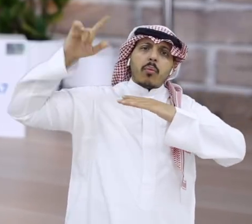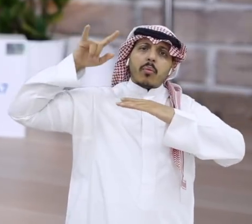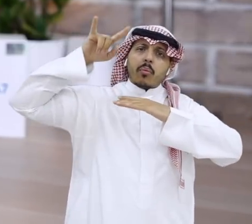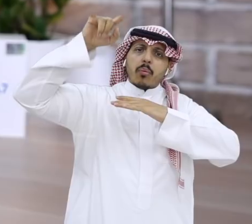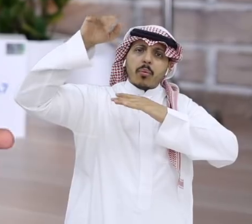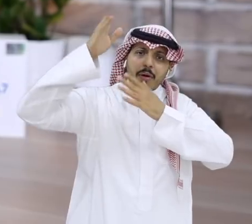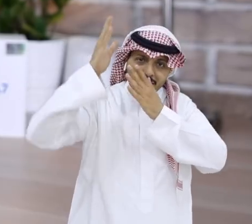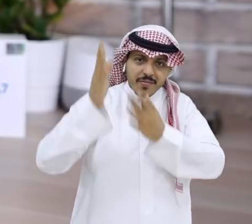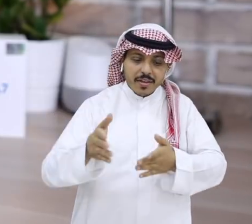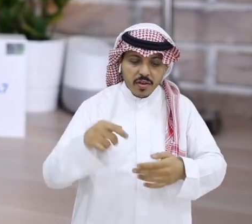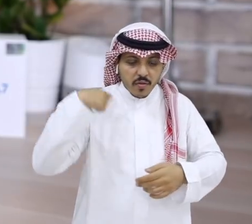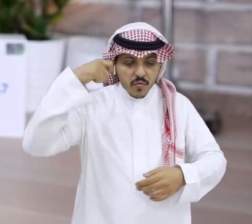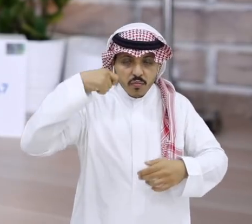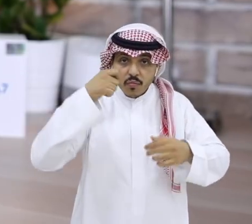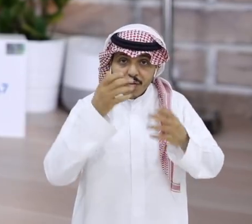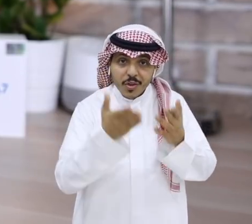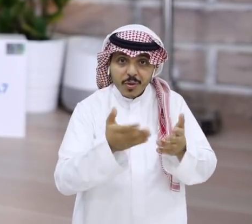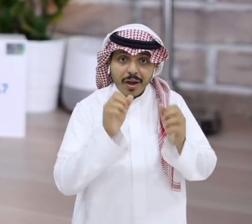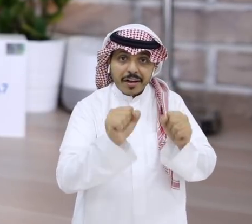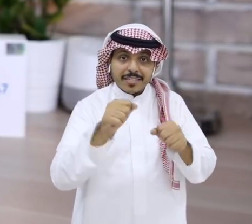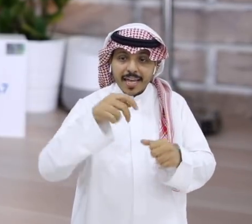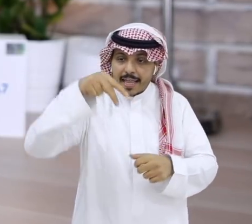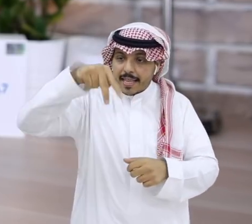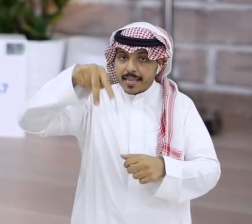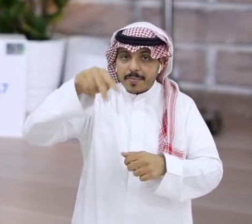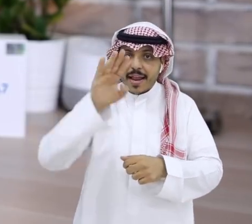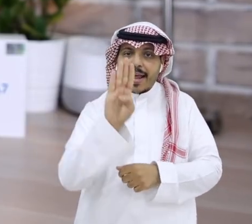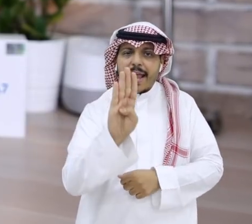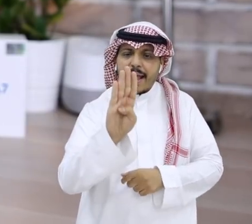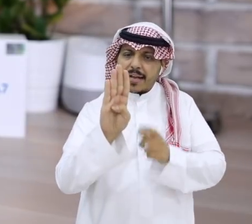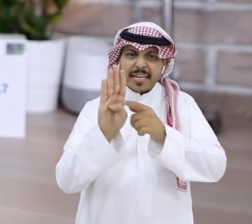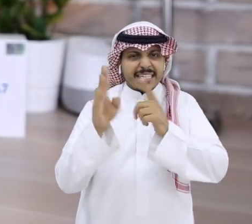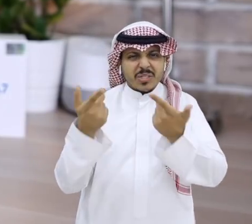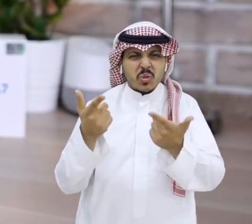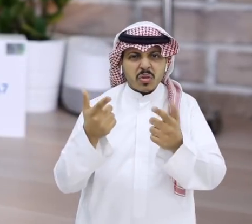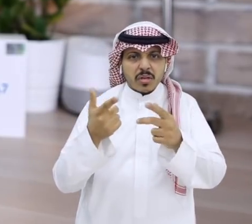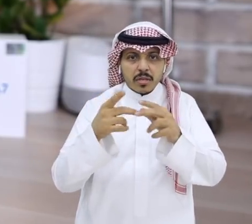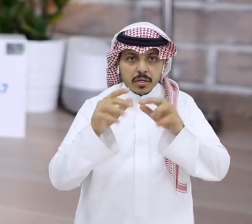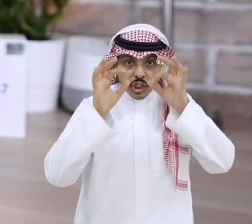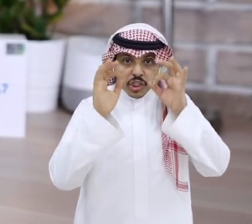The video is available in 8K resolution.